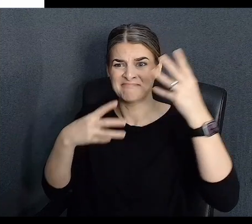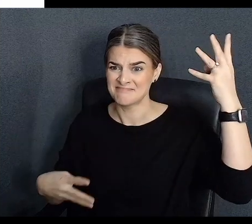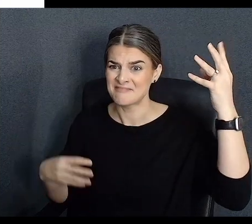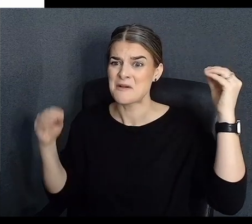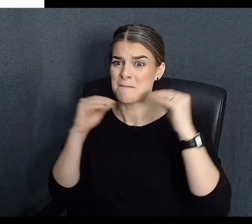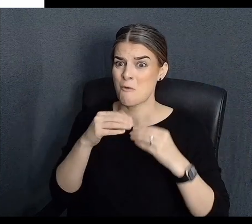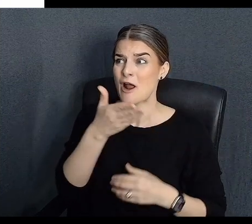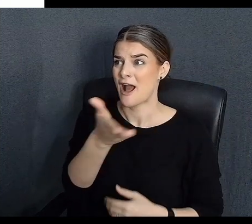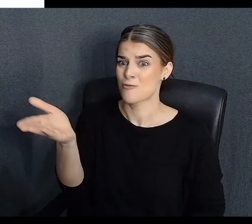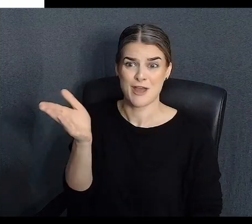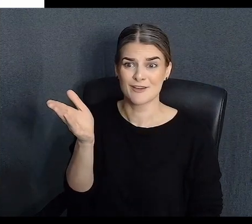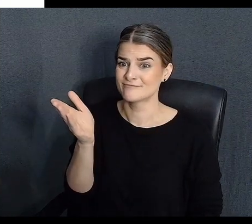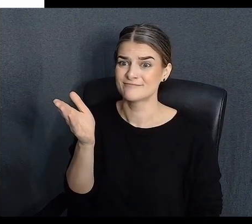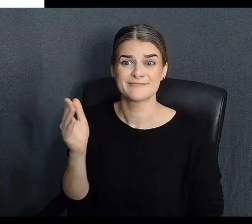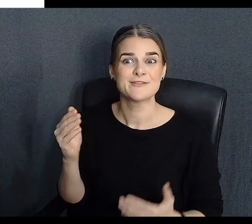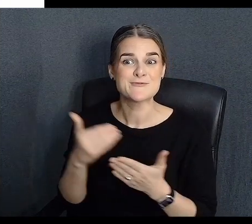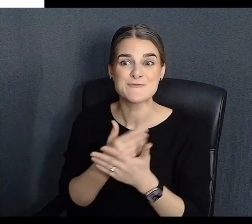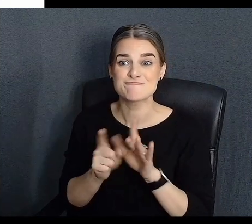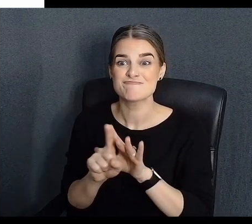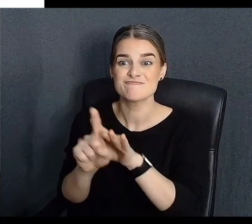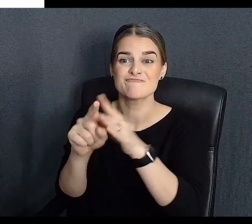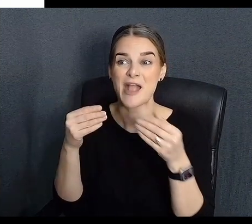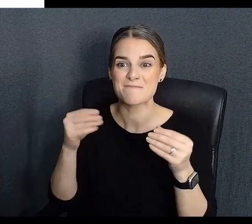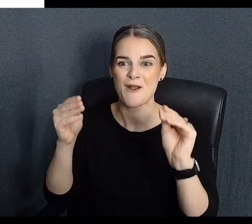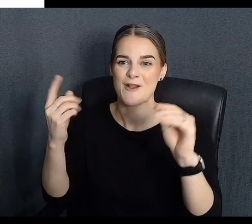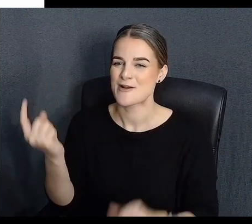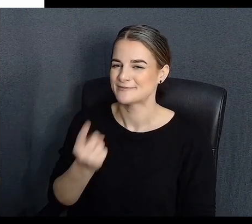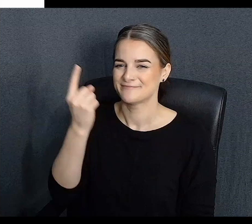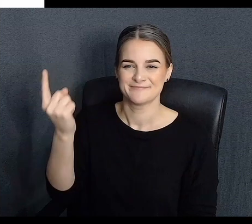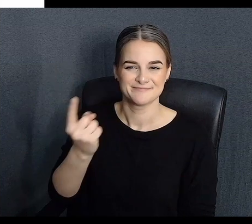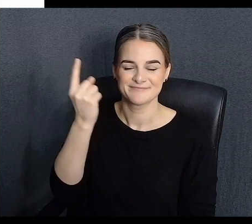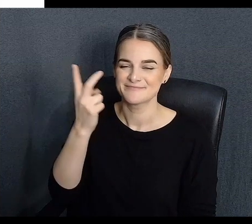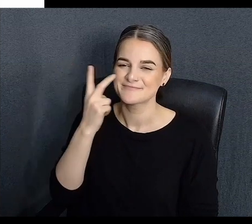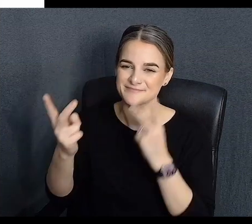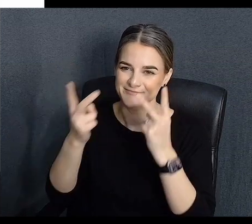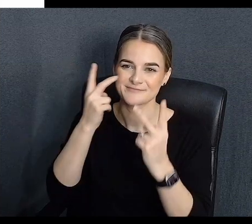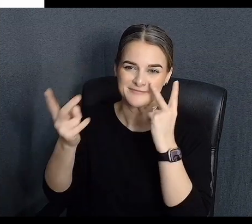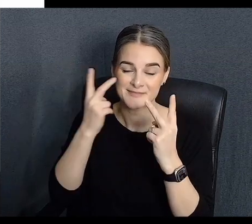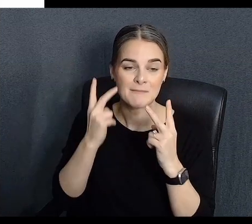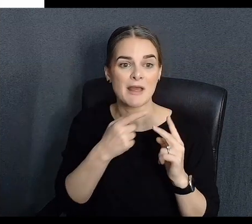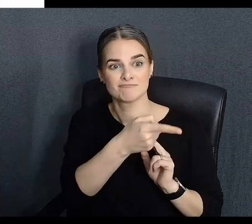seeing new ones come out on the market, but these are just some examples to make you familiar with some names.